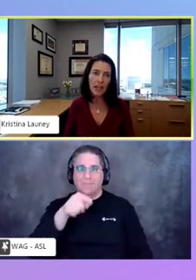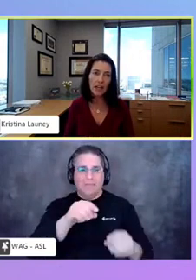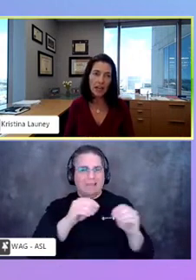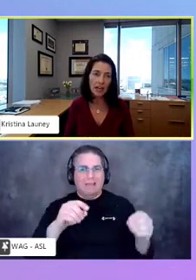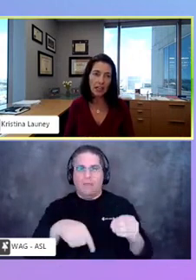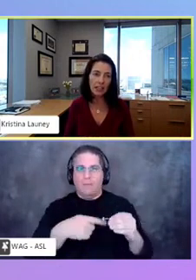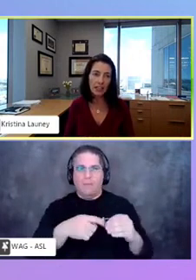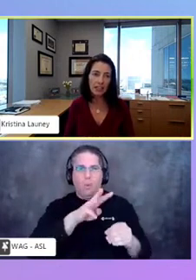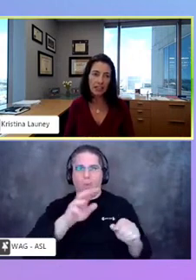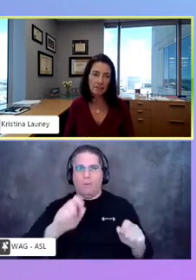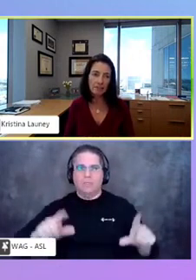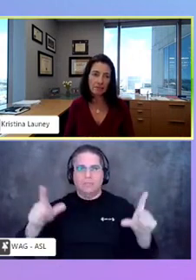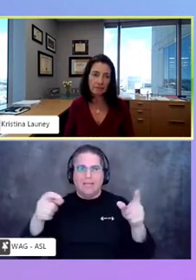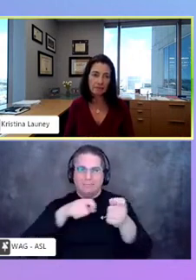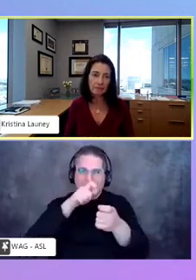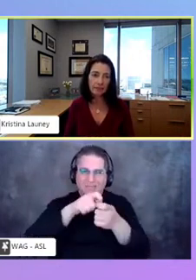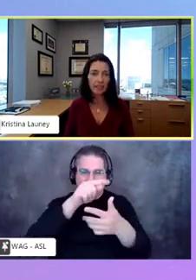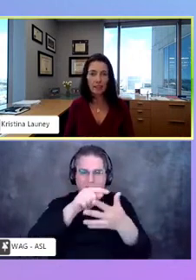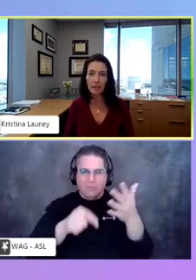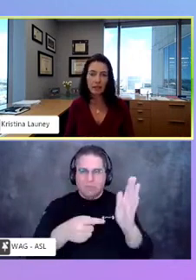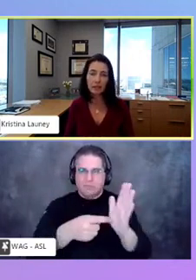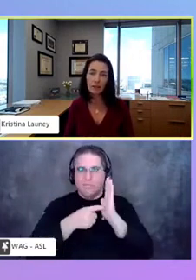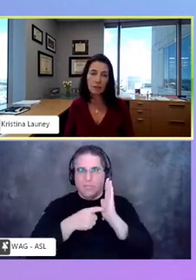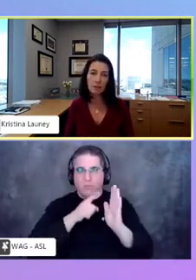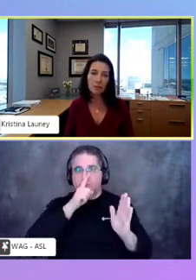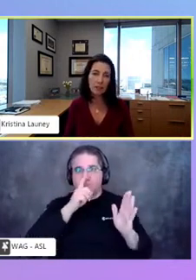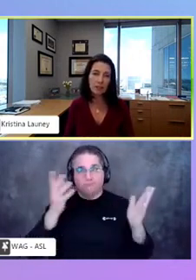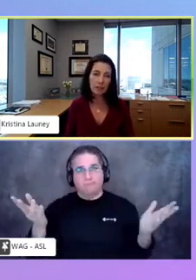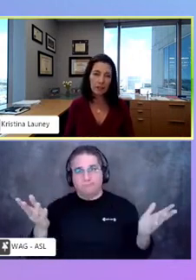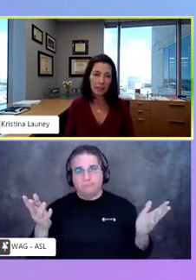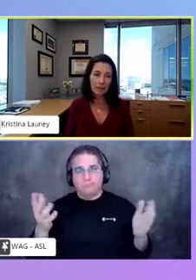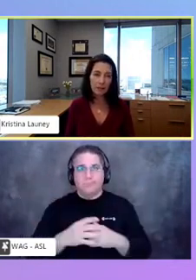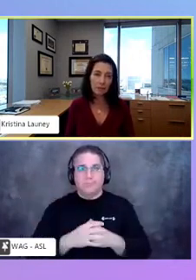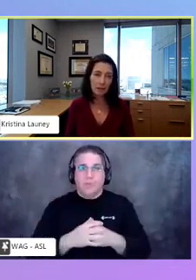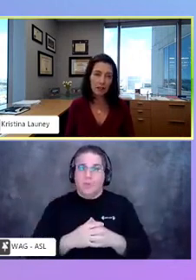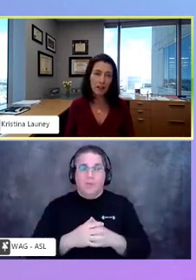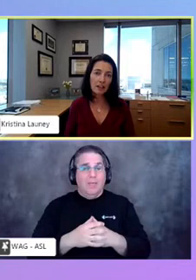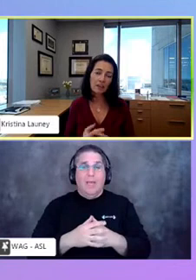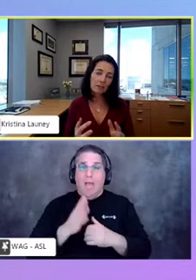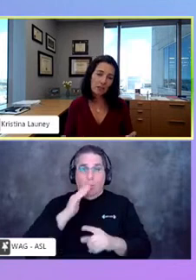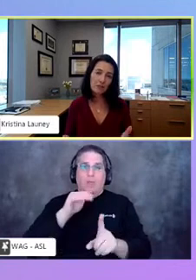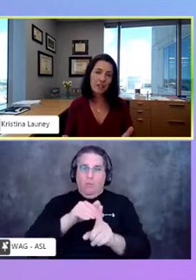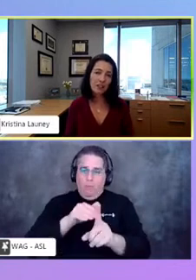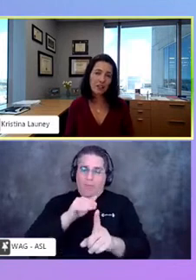compliant with the ADA or for the business to compliant be considered with the ADA with